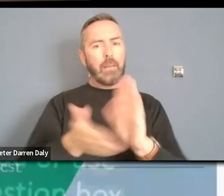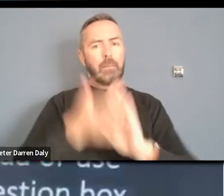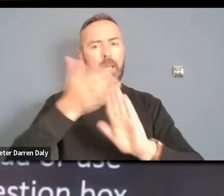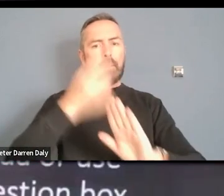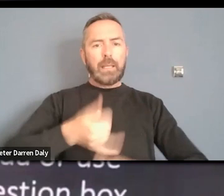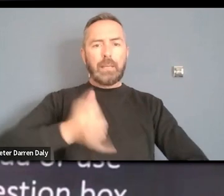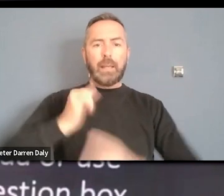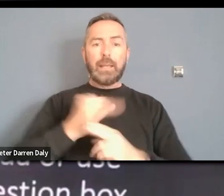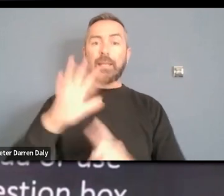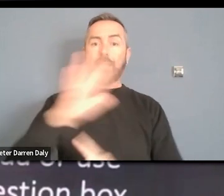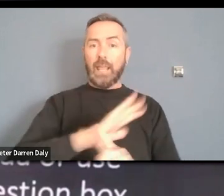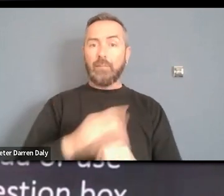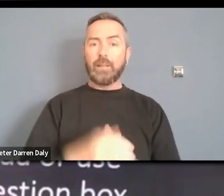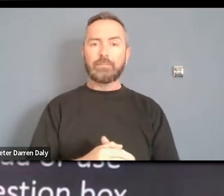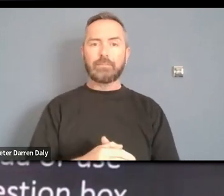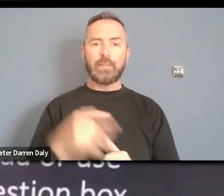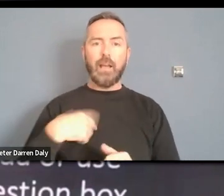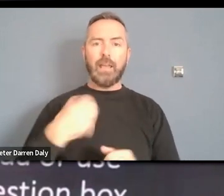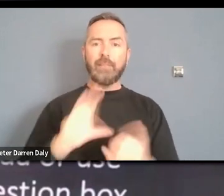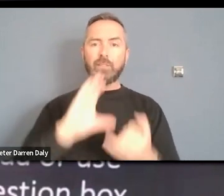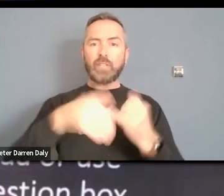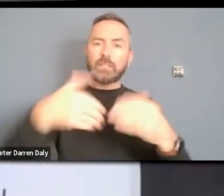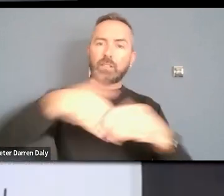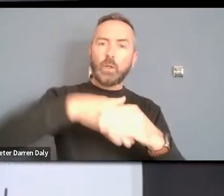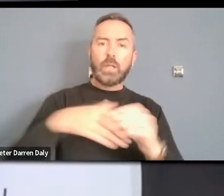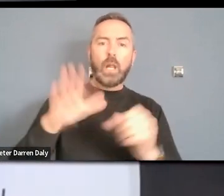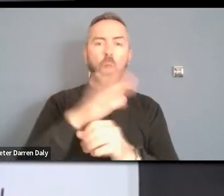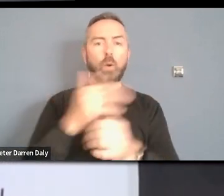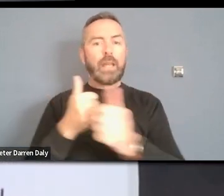I had the opportunity to join my local advocacy group and link in with other